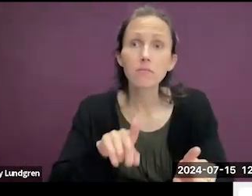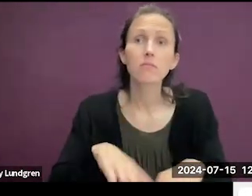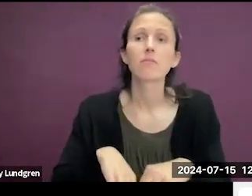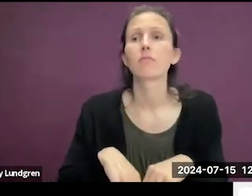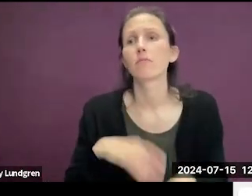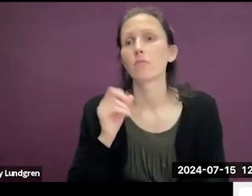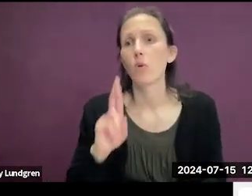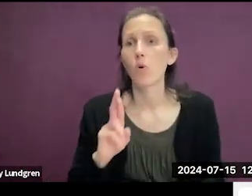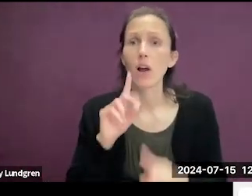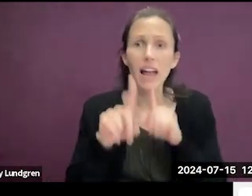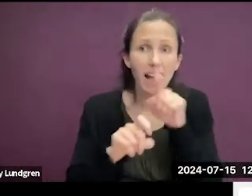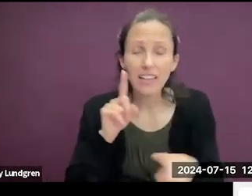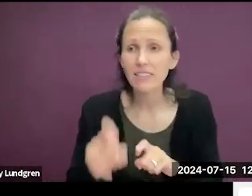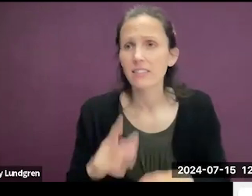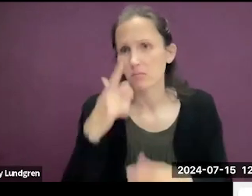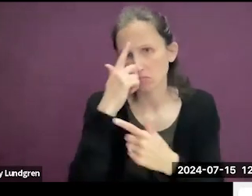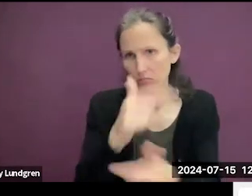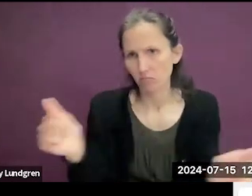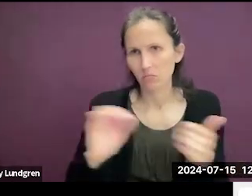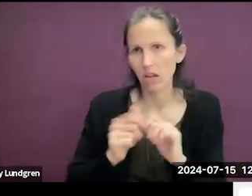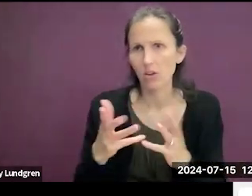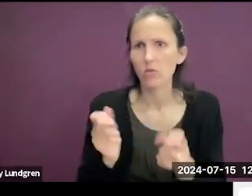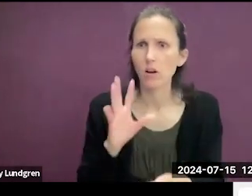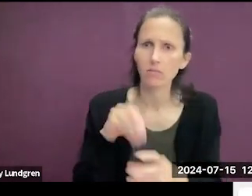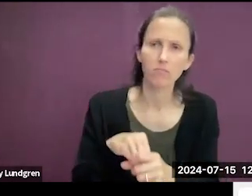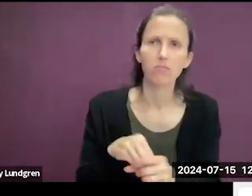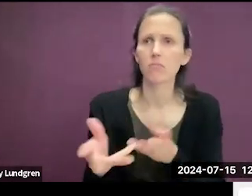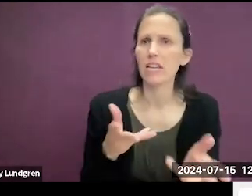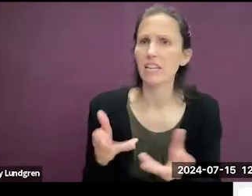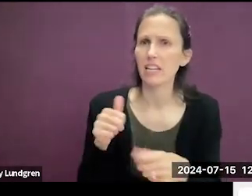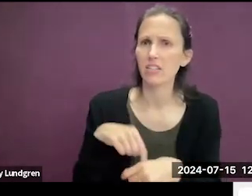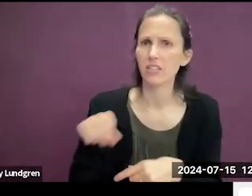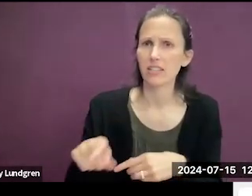however you feel comfortable engaging. So we're gonna start our remediation activity